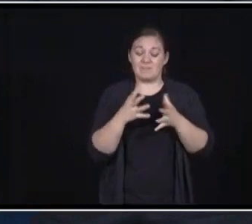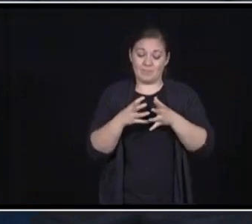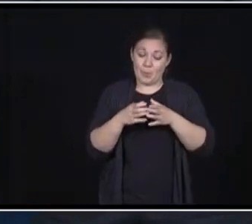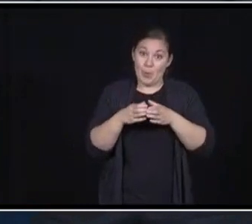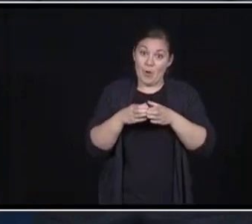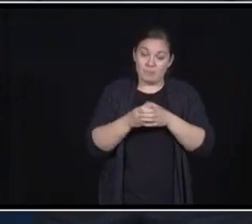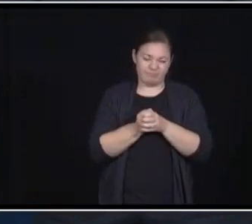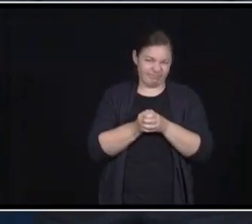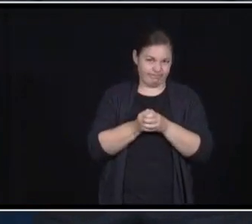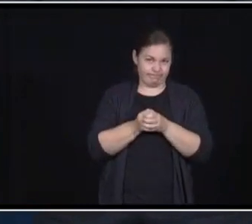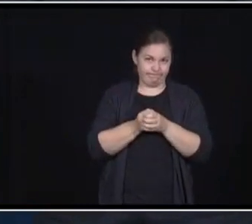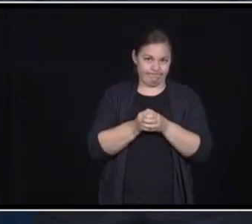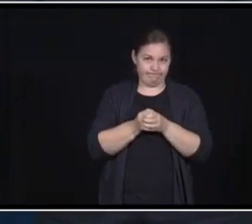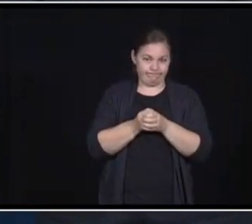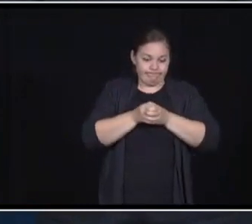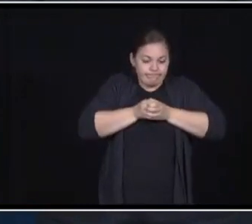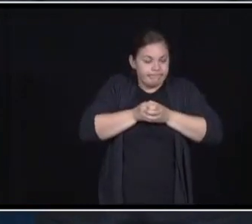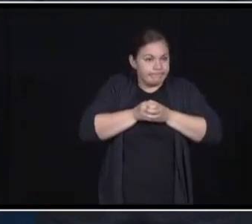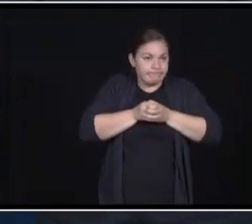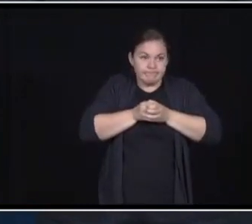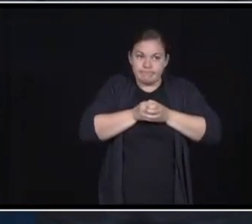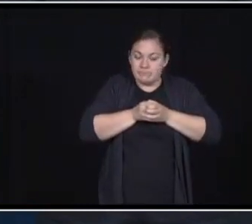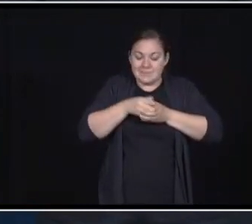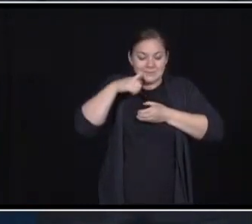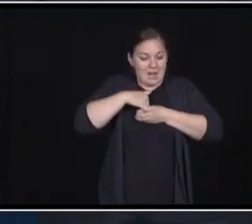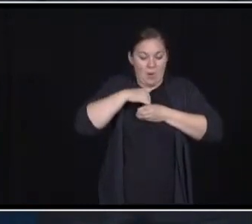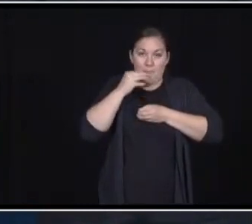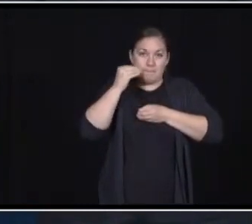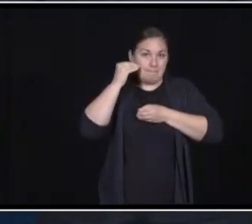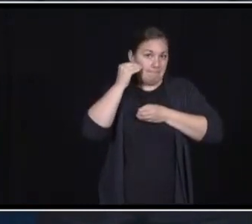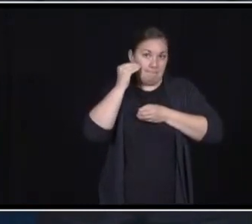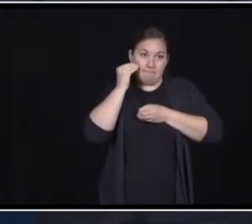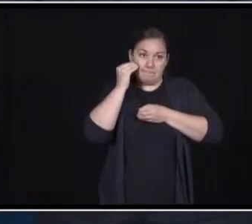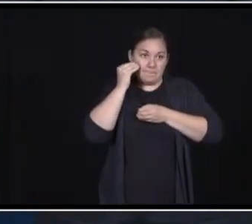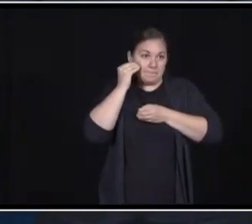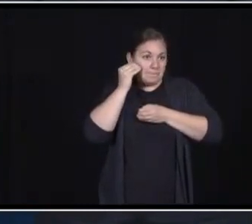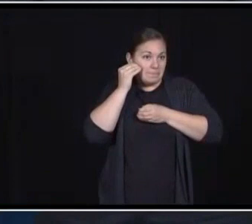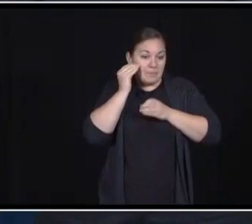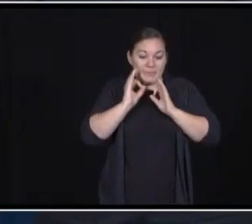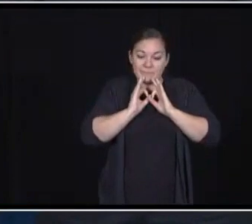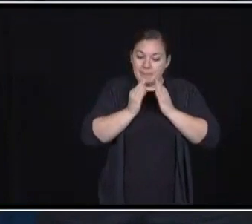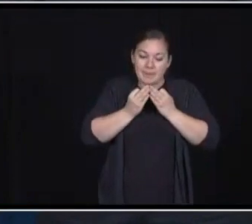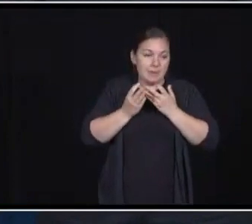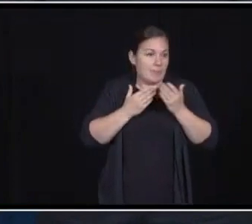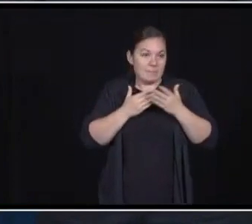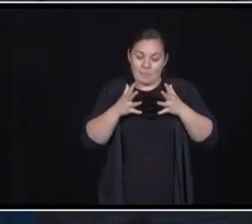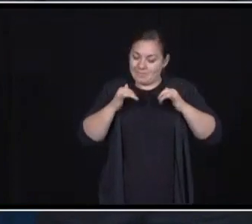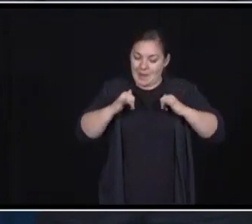You have to use common sense. And that really comes down to your family members.